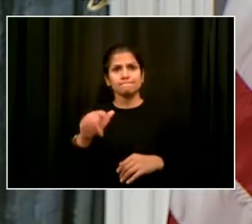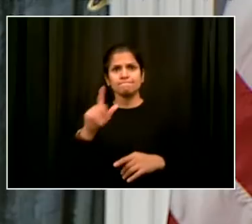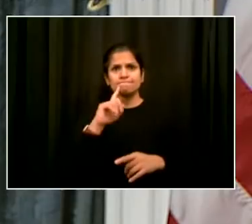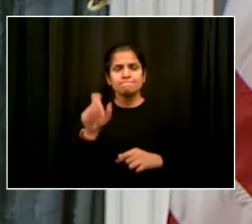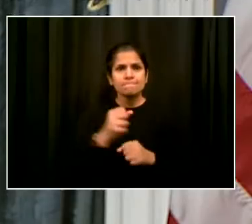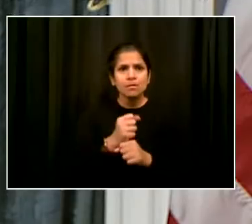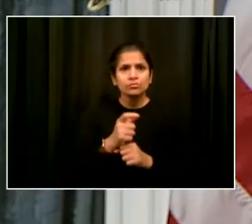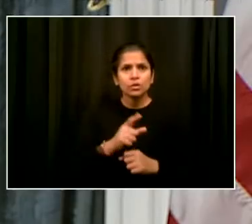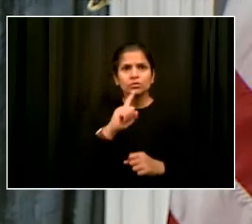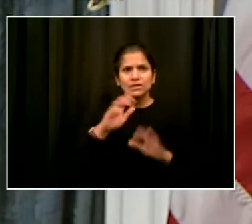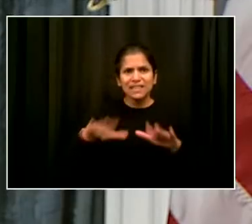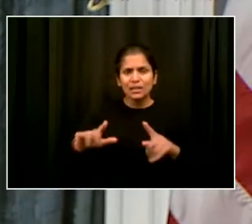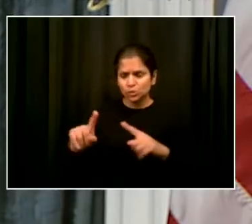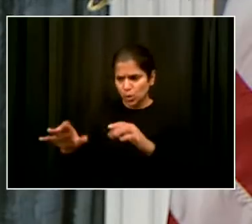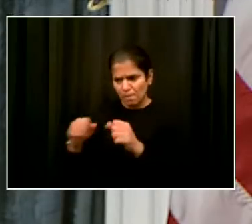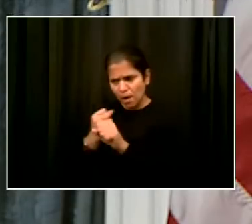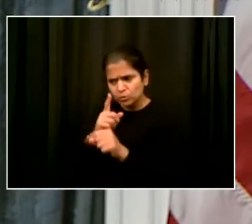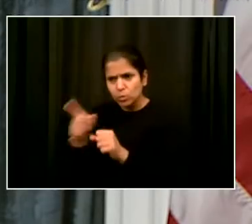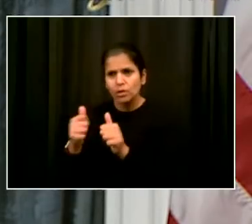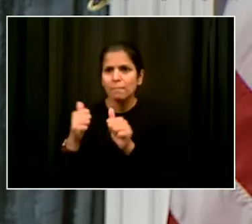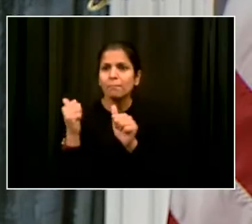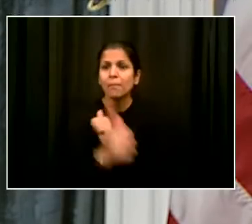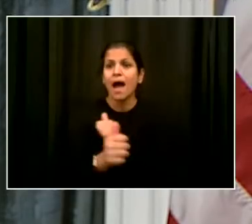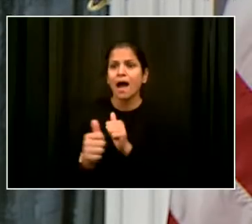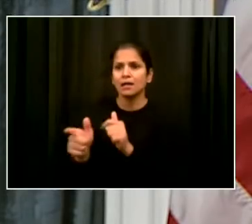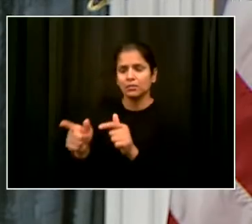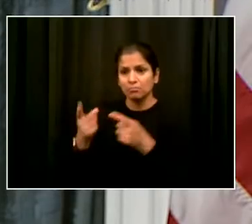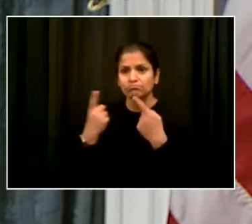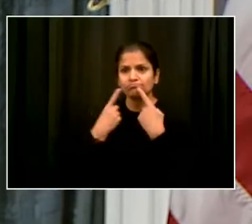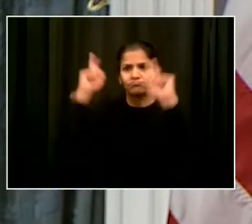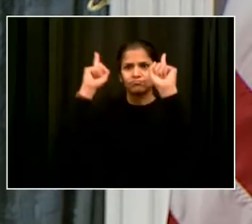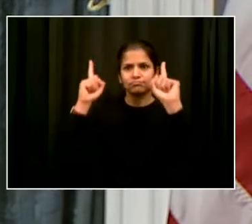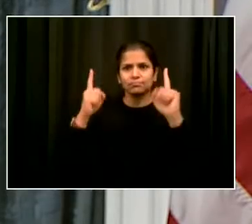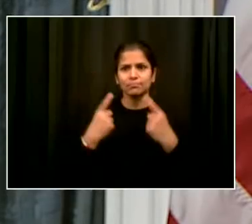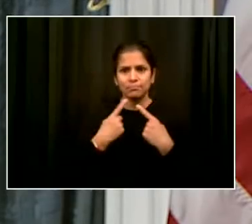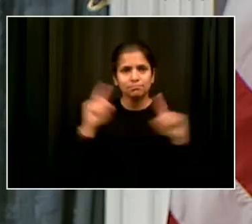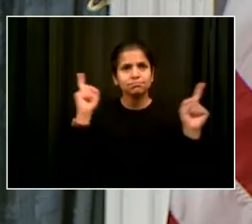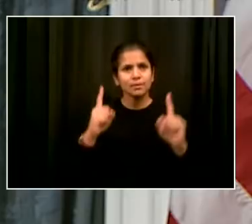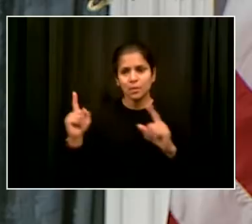TTATH CHILD, IS ROBBIE ON TRACK, TO MASTER THE THIRD GRADE STANDARD WITH ENOUGH TIME TO BE ABLE TO